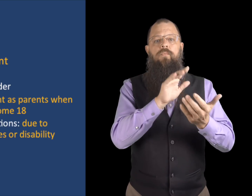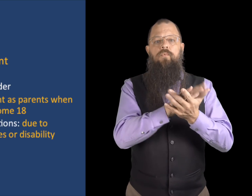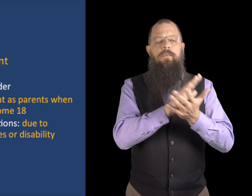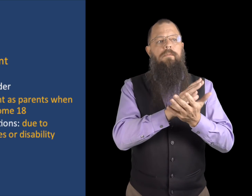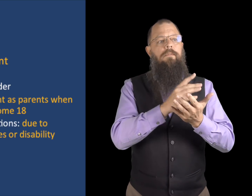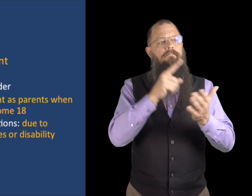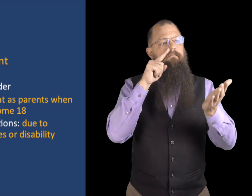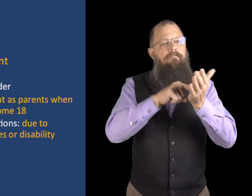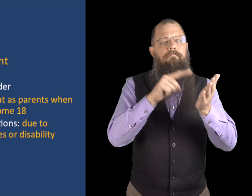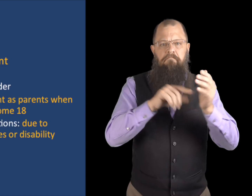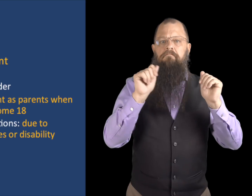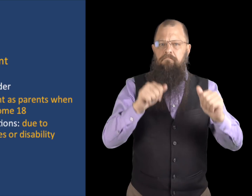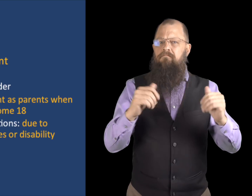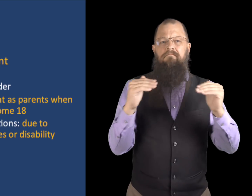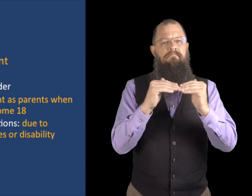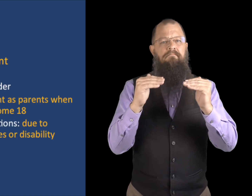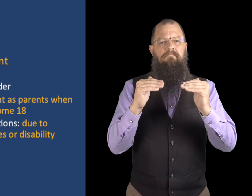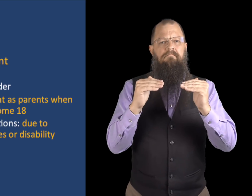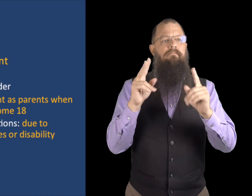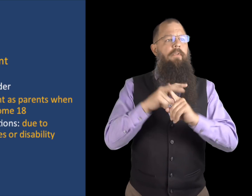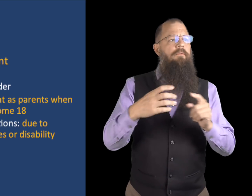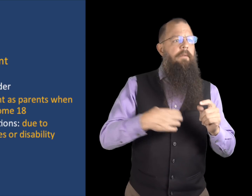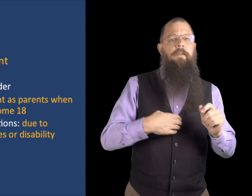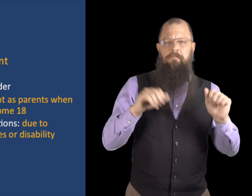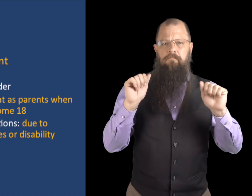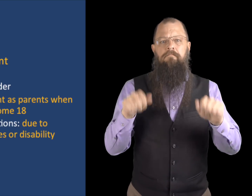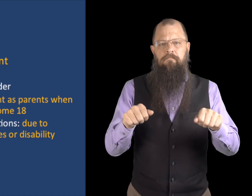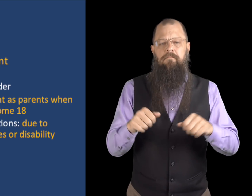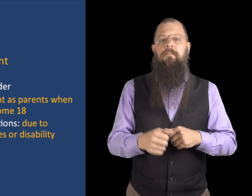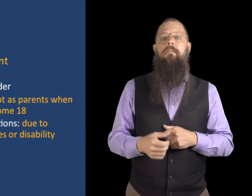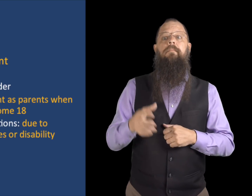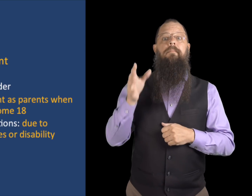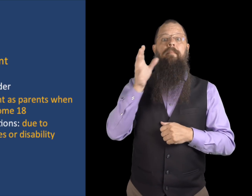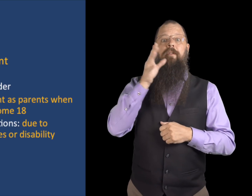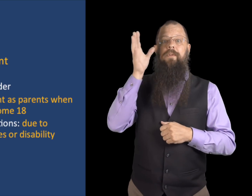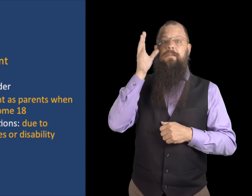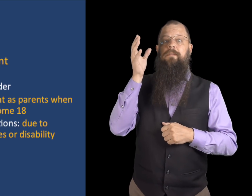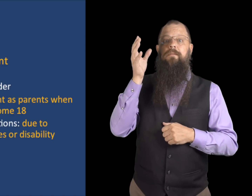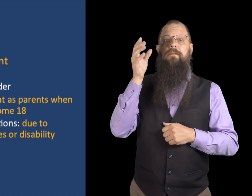rights to that of the parent. They are also able to file a grievance or conduct an